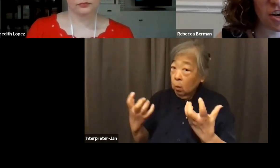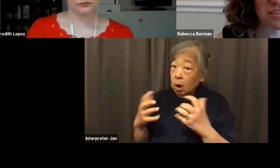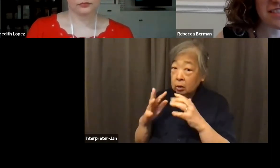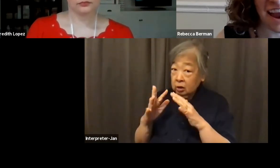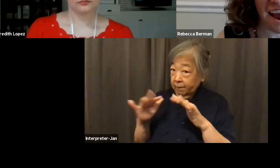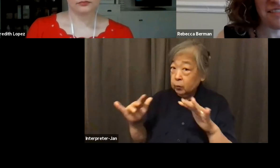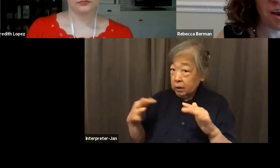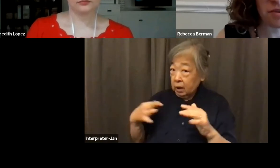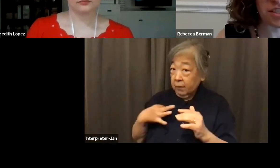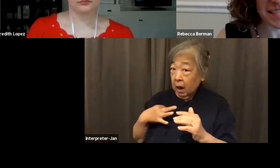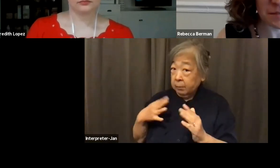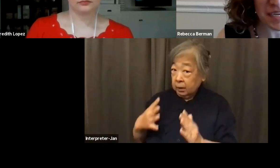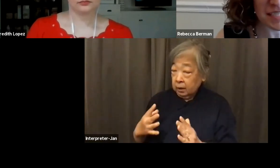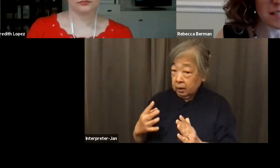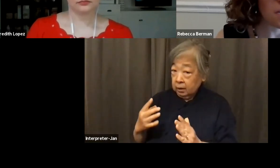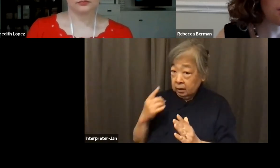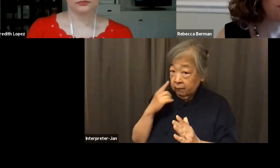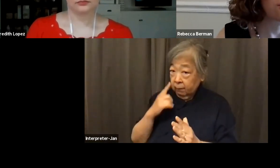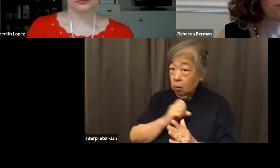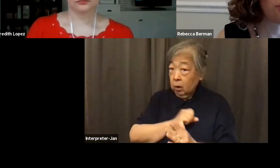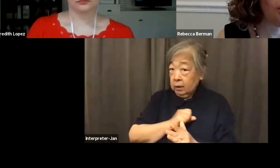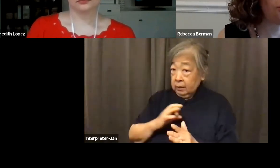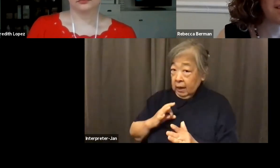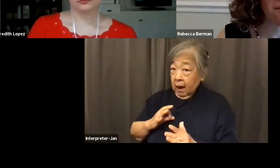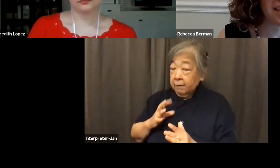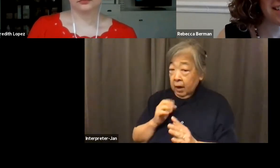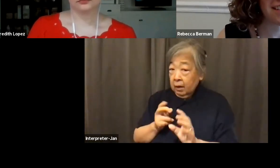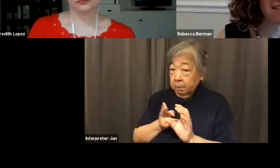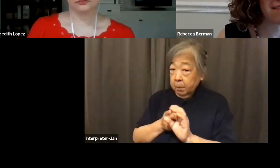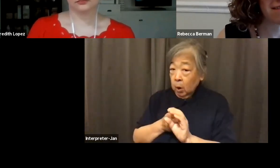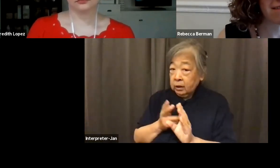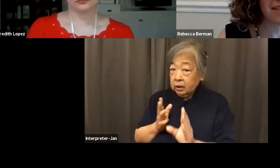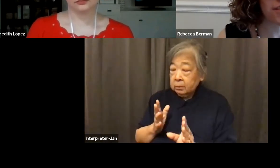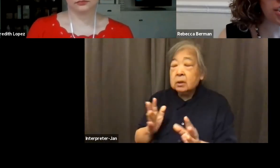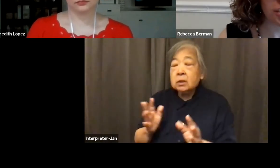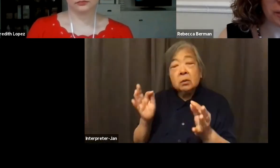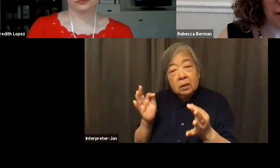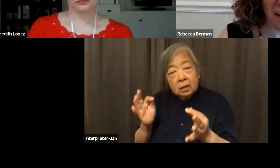for our staff and participants, so definitely if you're concerned about that, don't let